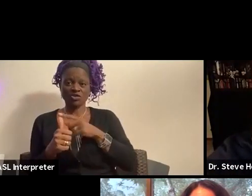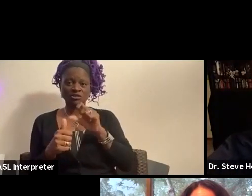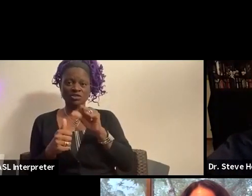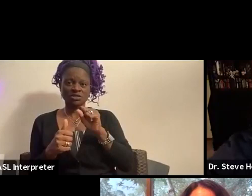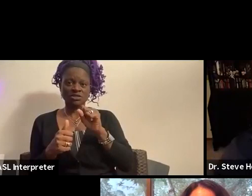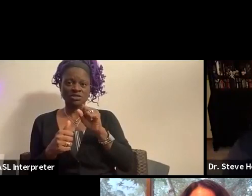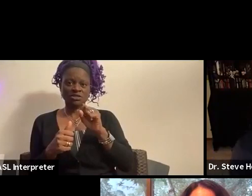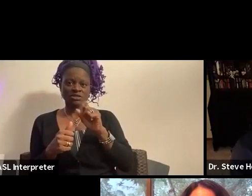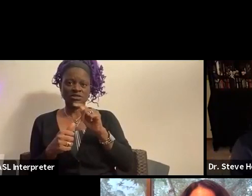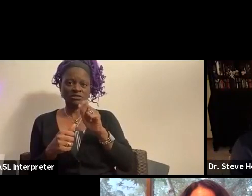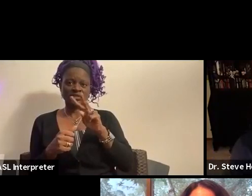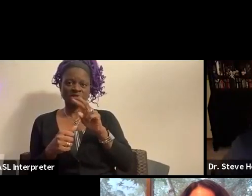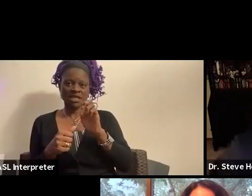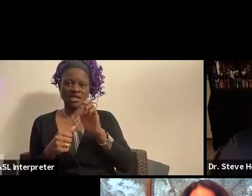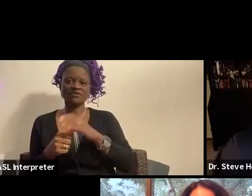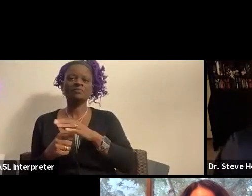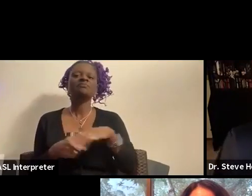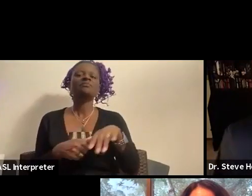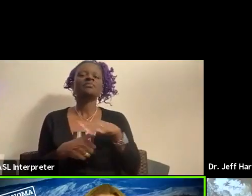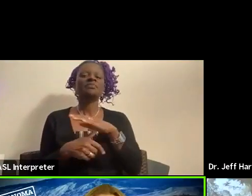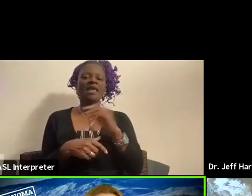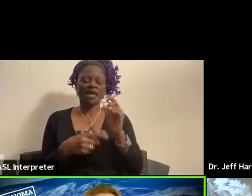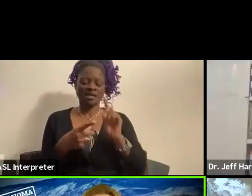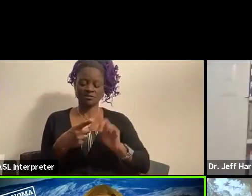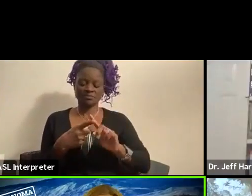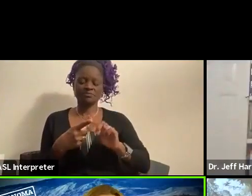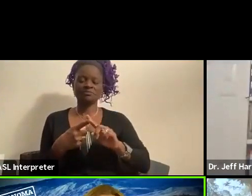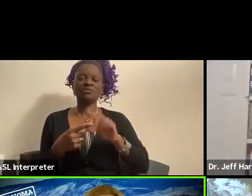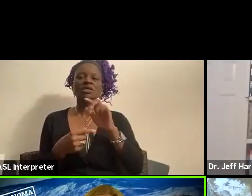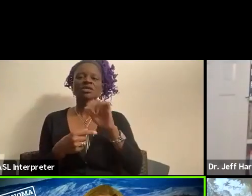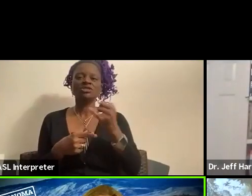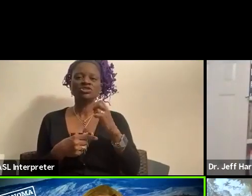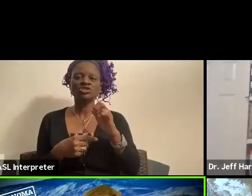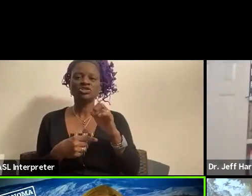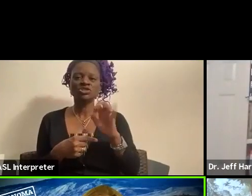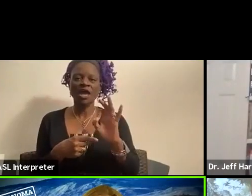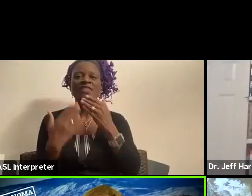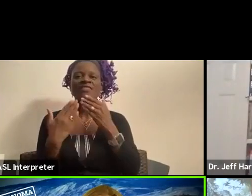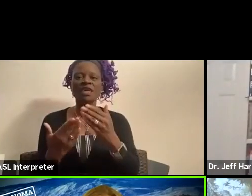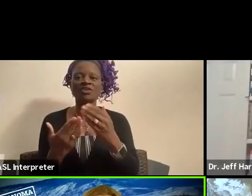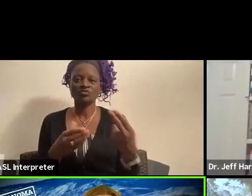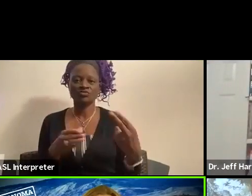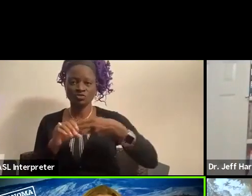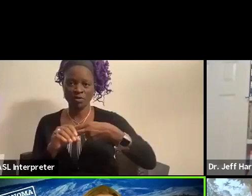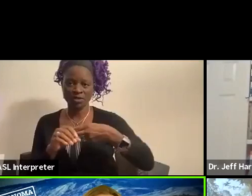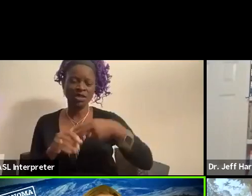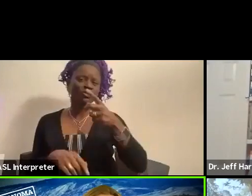Really appreciate your participation in the panel. As you well know, and as the community is aware, at the end of December, the